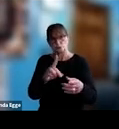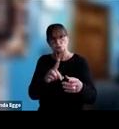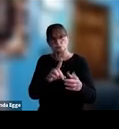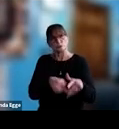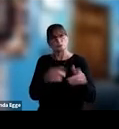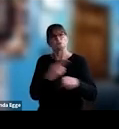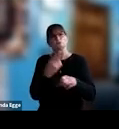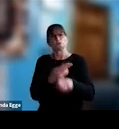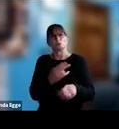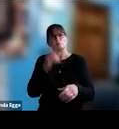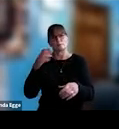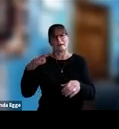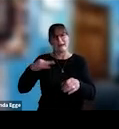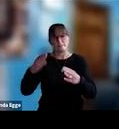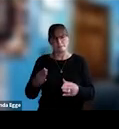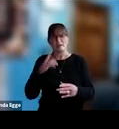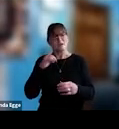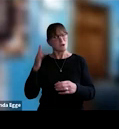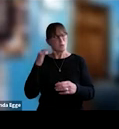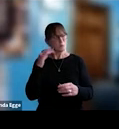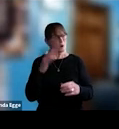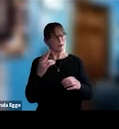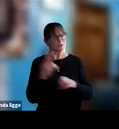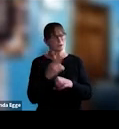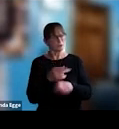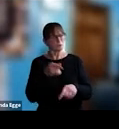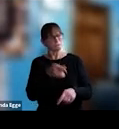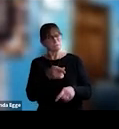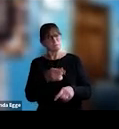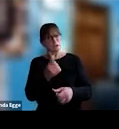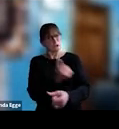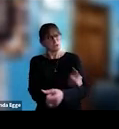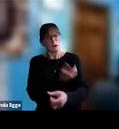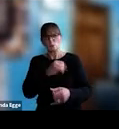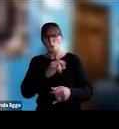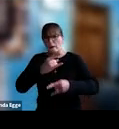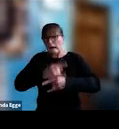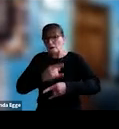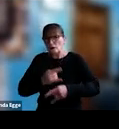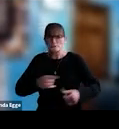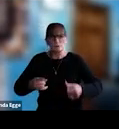What led them to use substances, drugs, or alcohol for the first time?